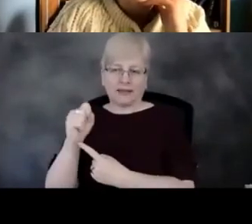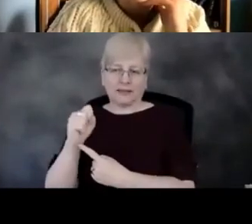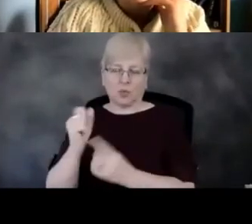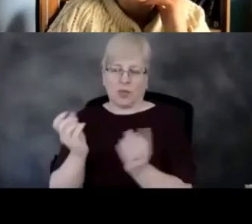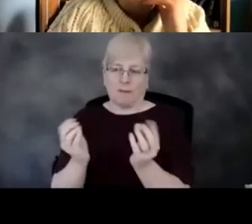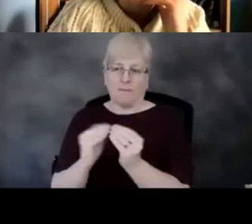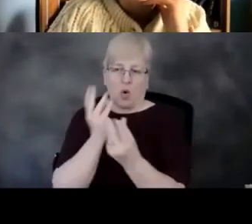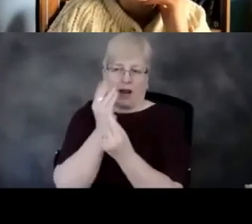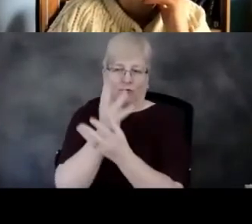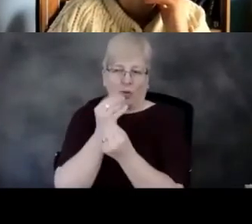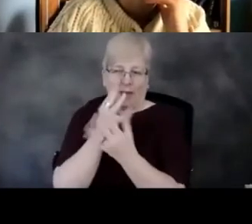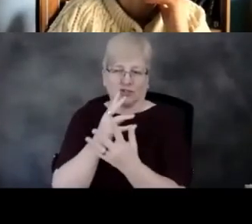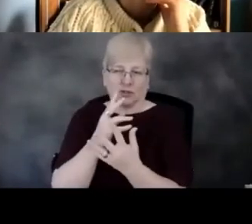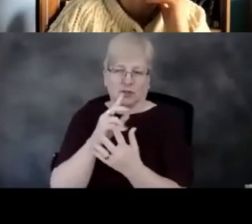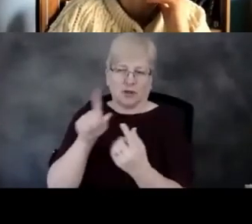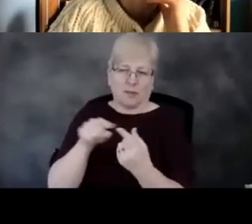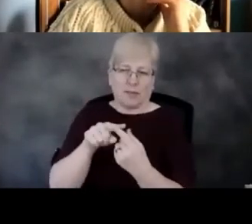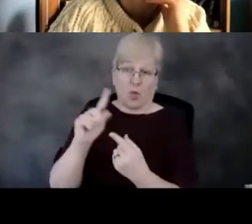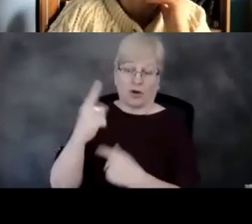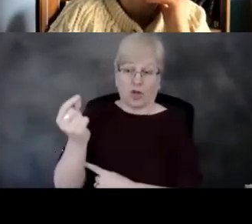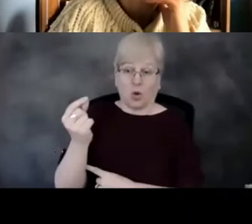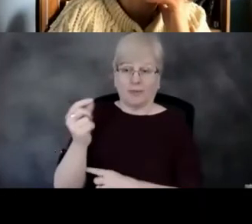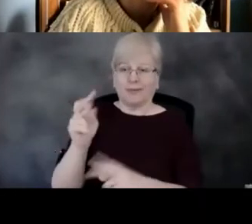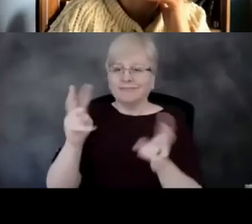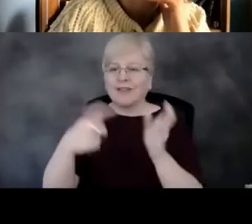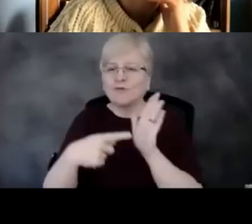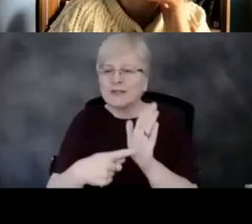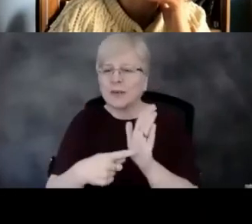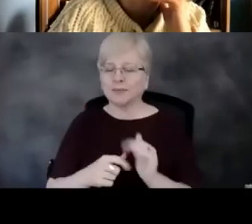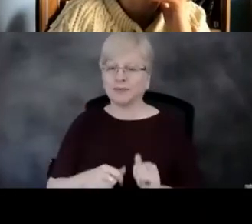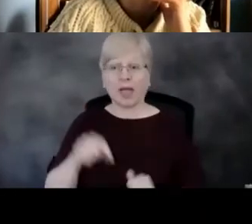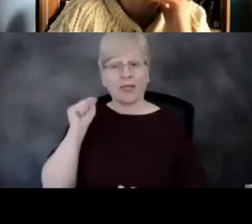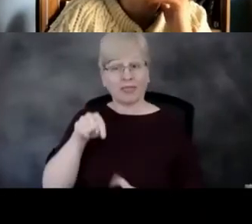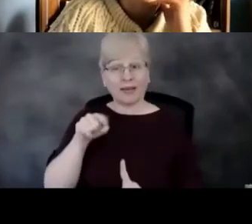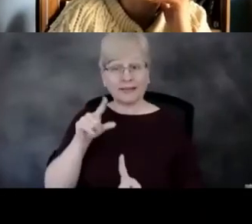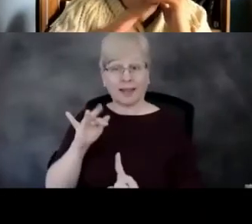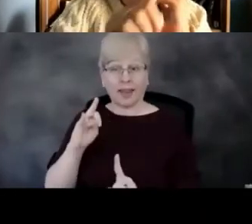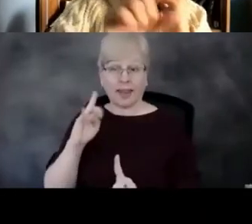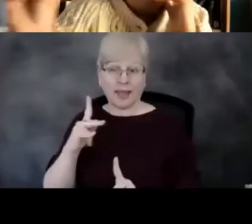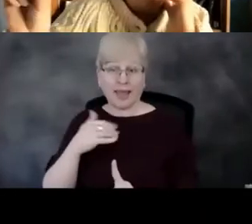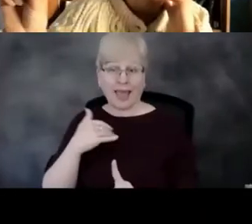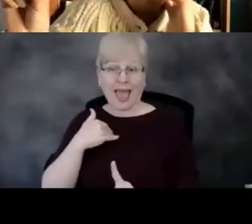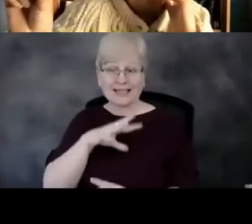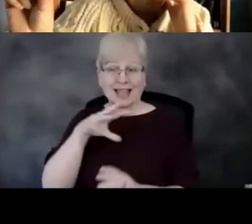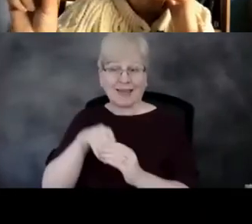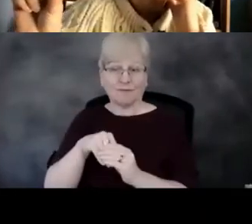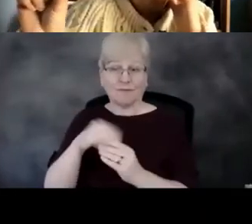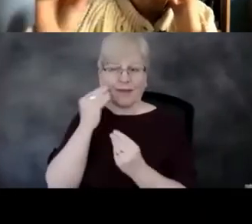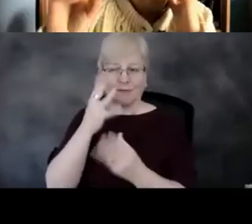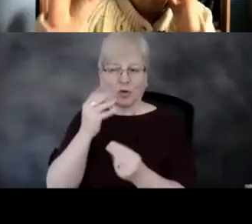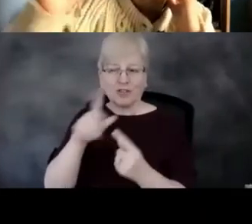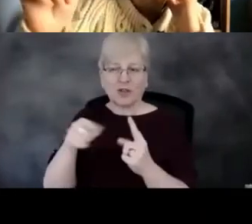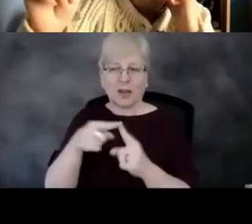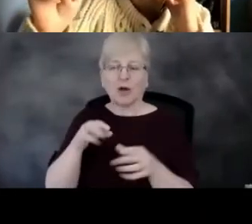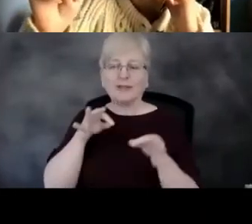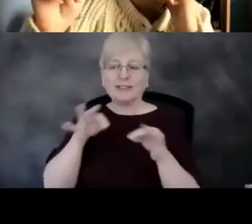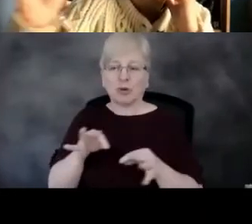17:34:29 This link contains 17:34:34 information about descriptive links. In all of that text is highlighted as the link